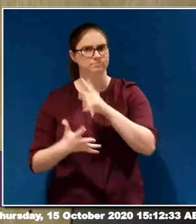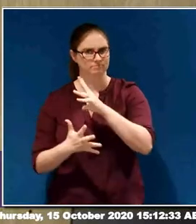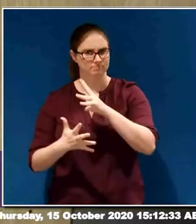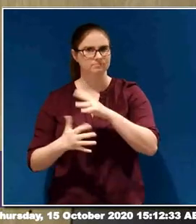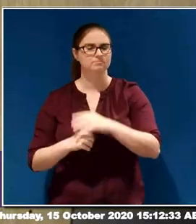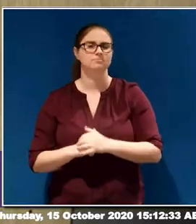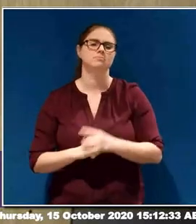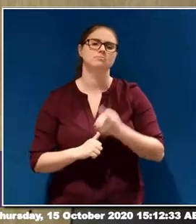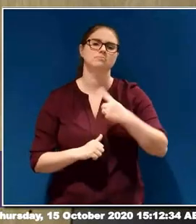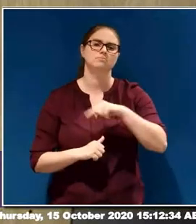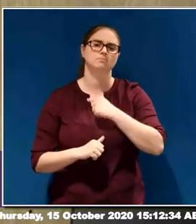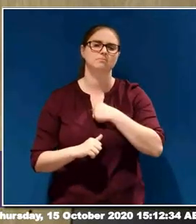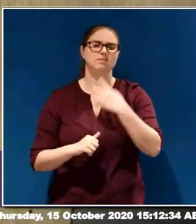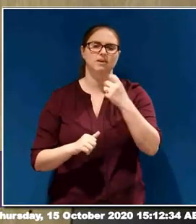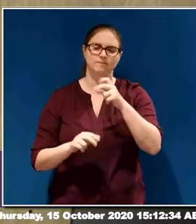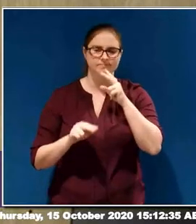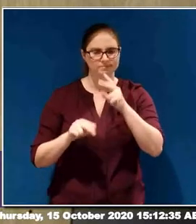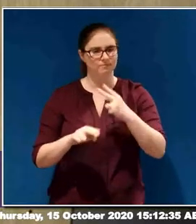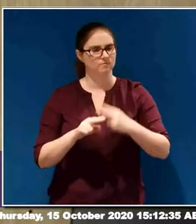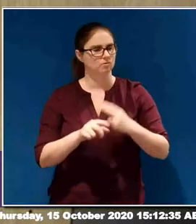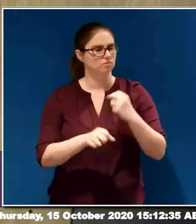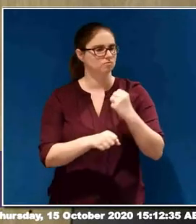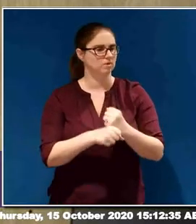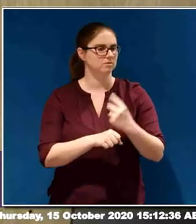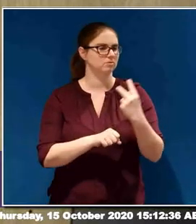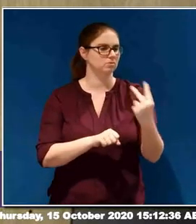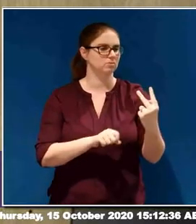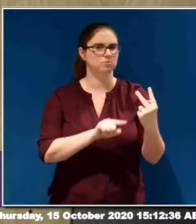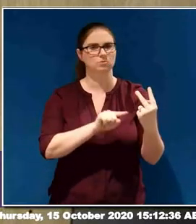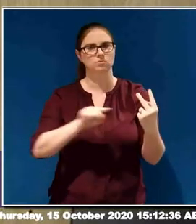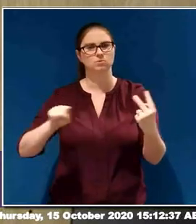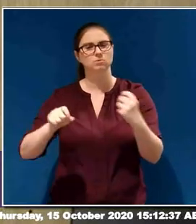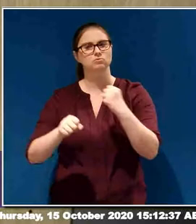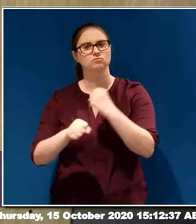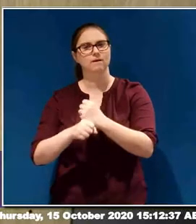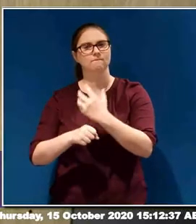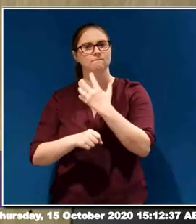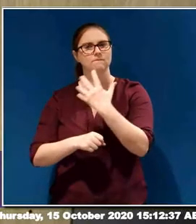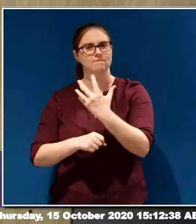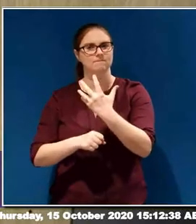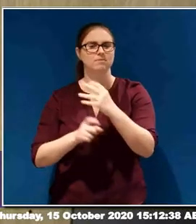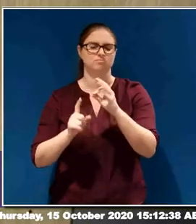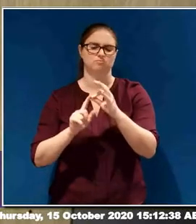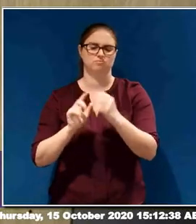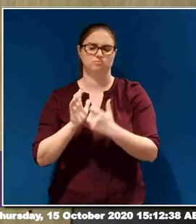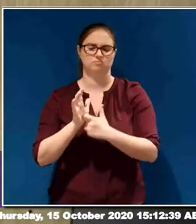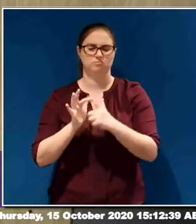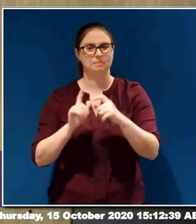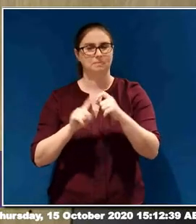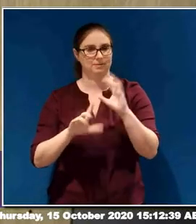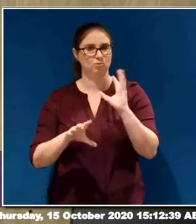primary schools in Queensland. We have a new study also funded by the Australian Research Council,